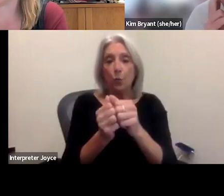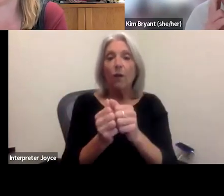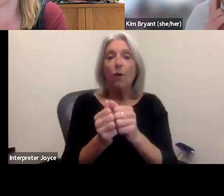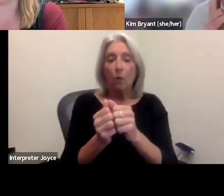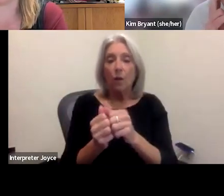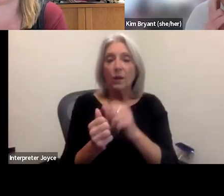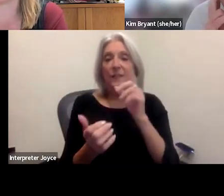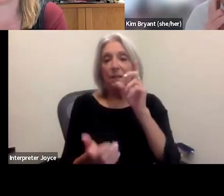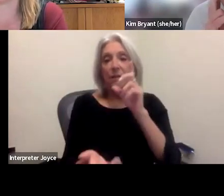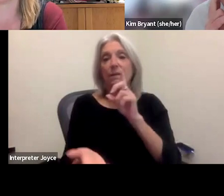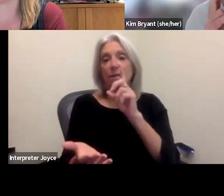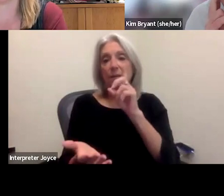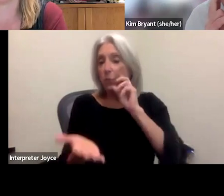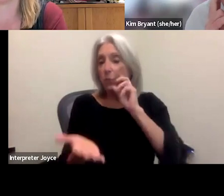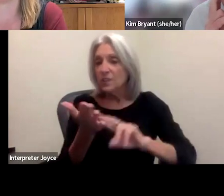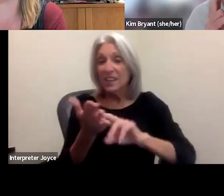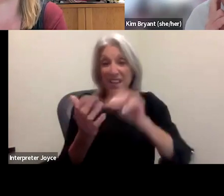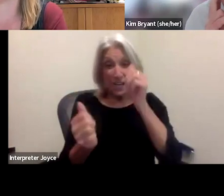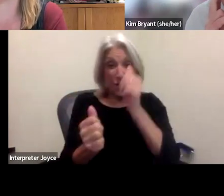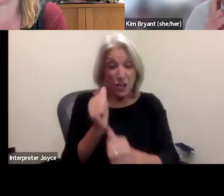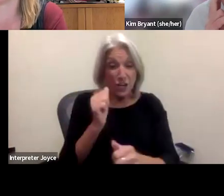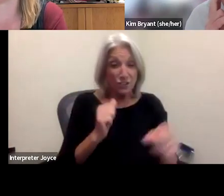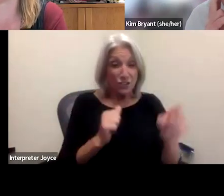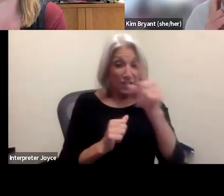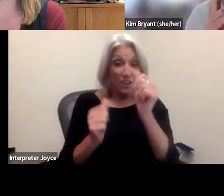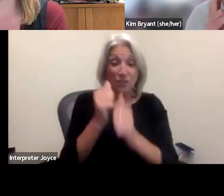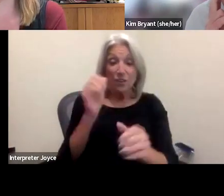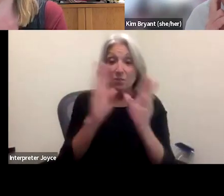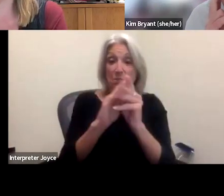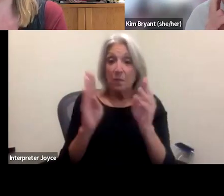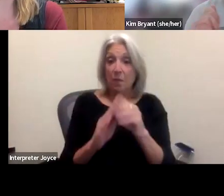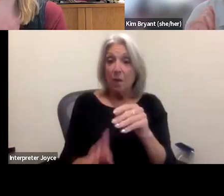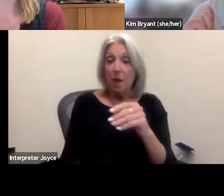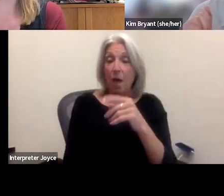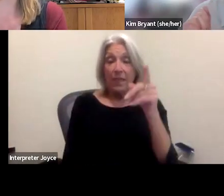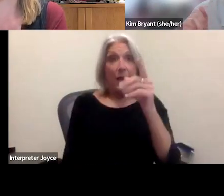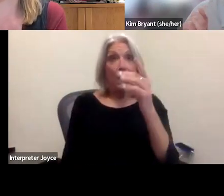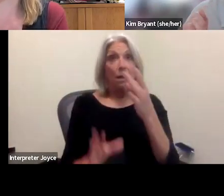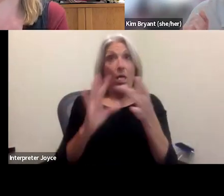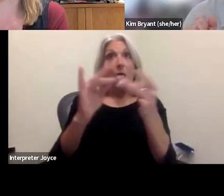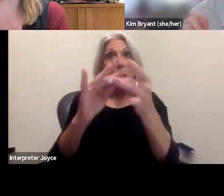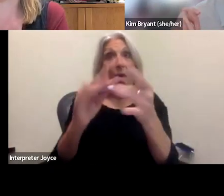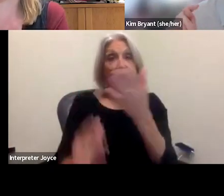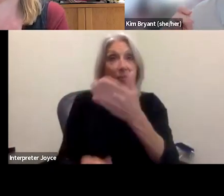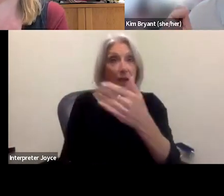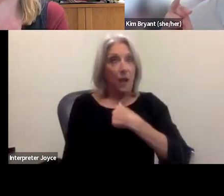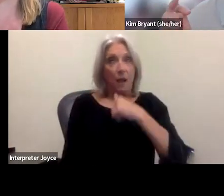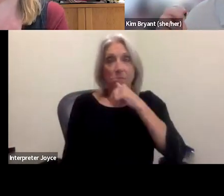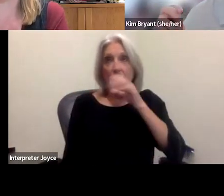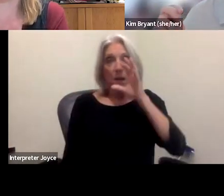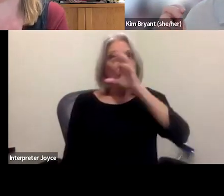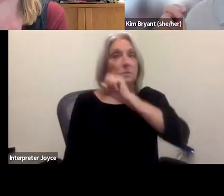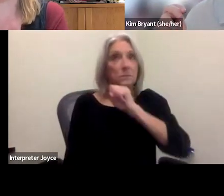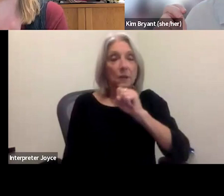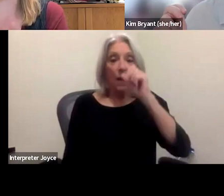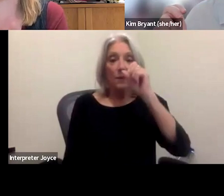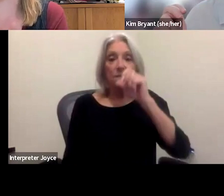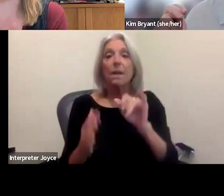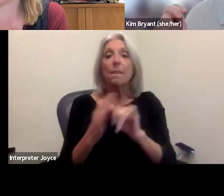And every session, they say a whole bunch of things that I don't anticipate, which is really fun for me and my graduate students.